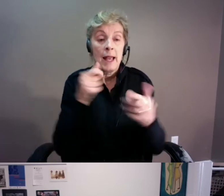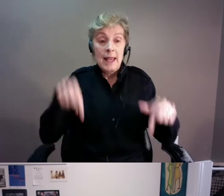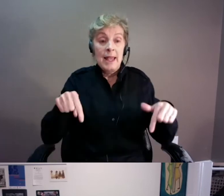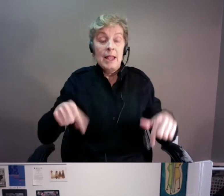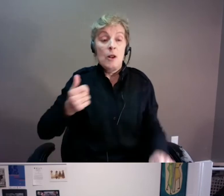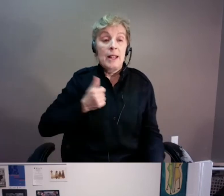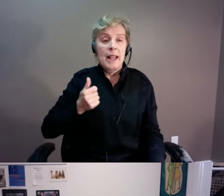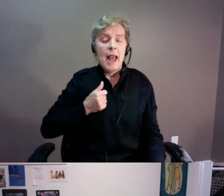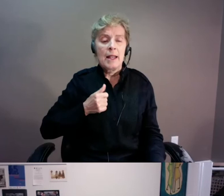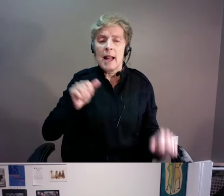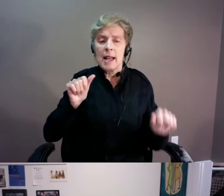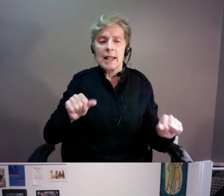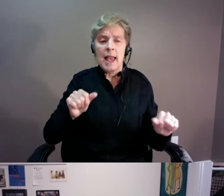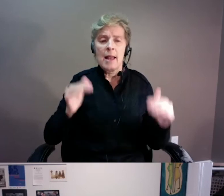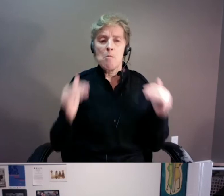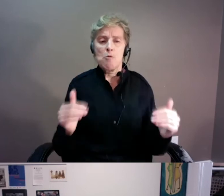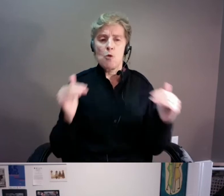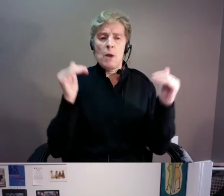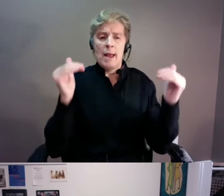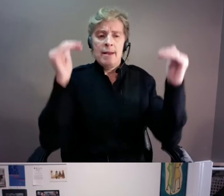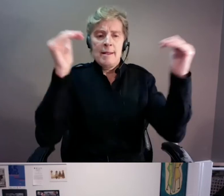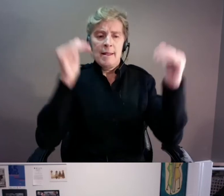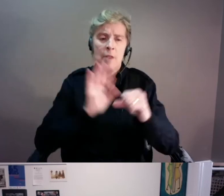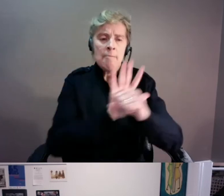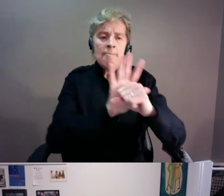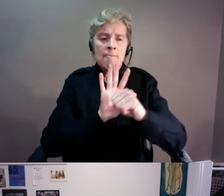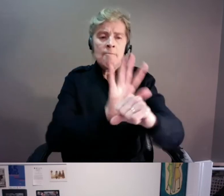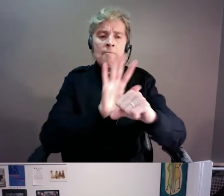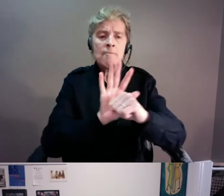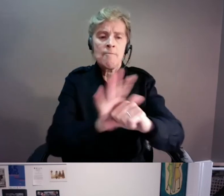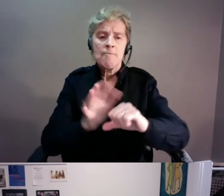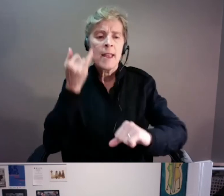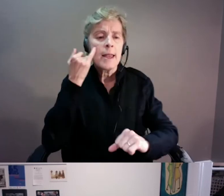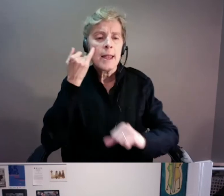very progressive ways, we can go forward leaps and bounds compared to where we were